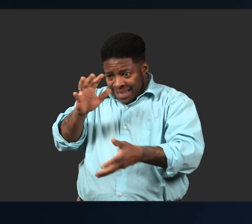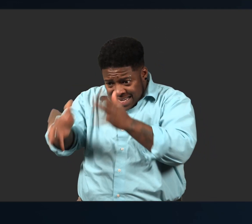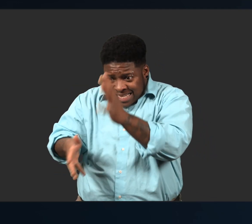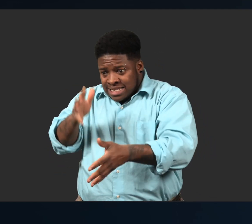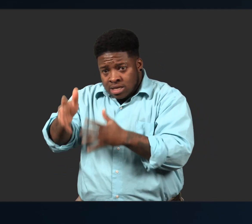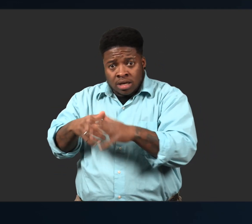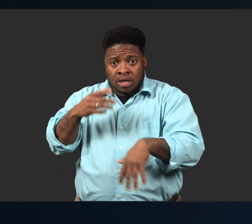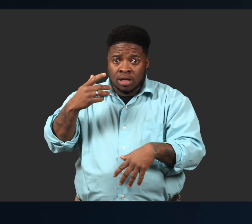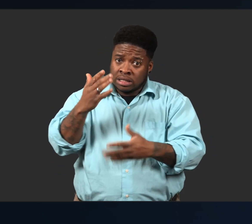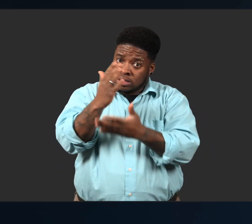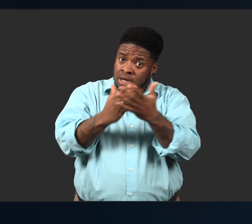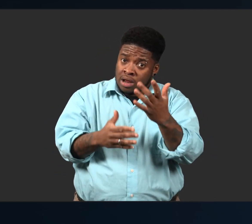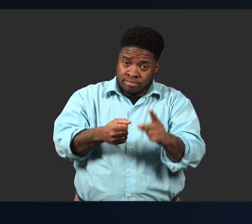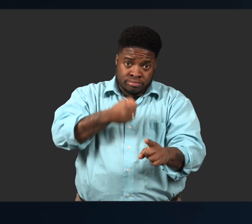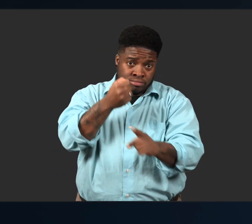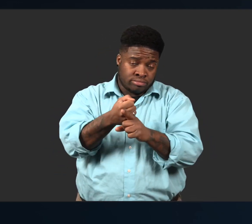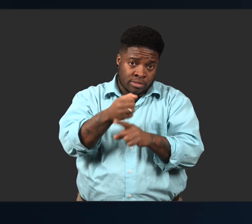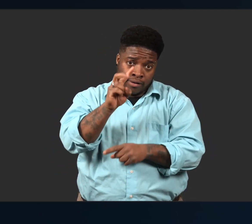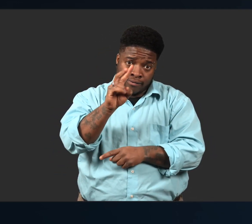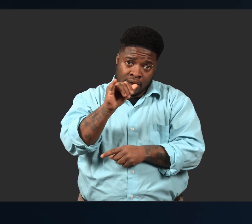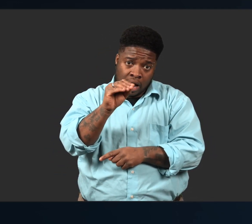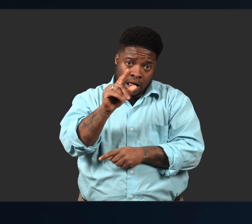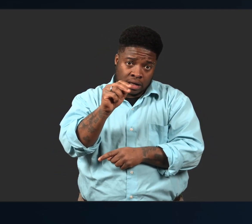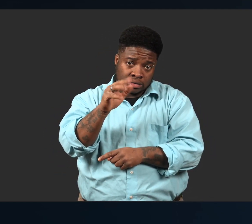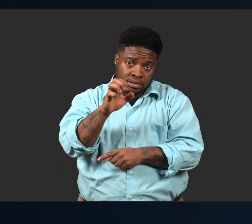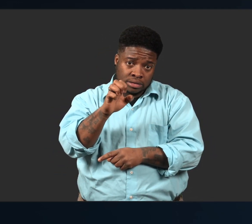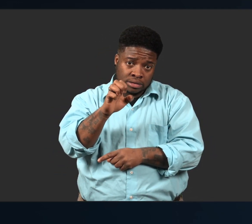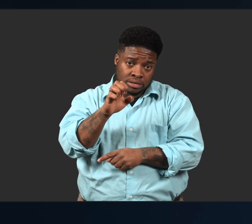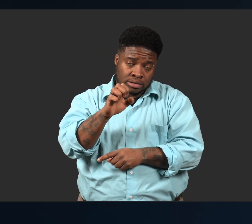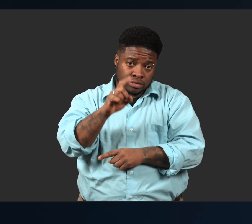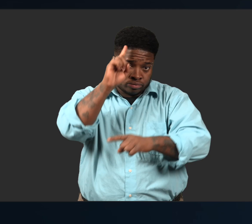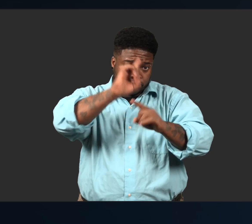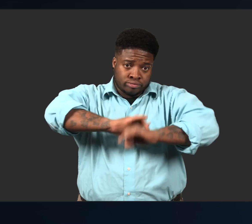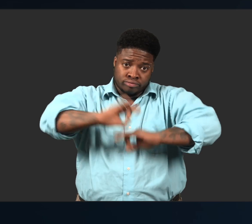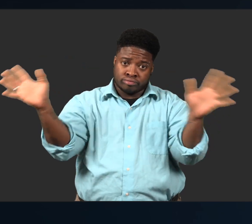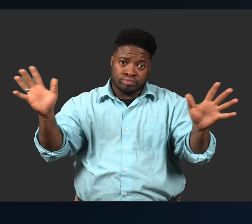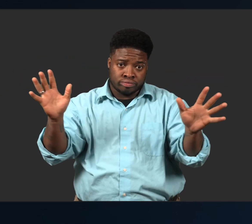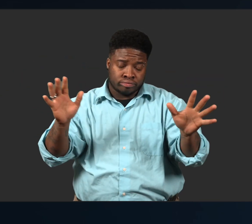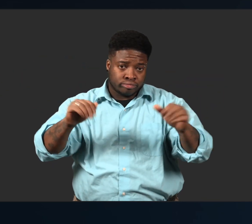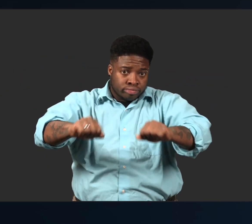The staff are on hand to handle her through detox and help her through. Some people become violent